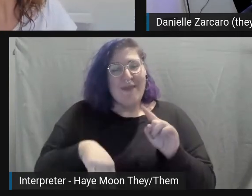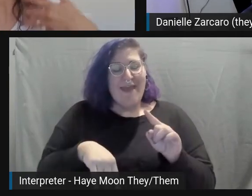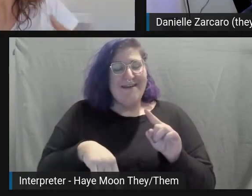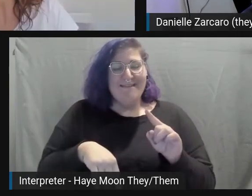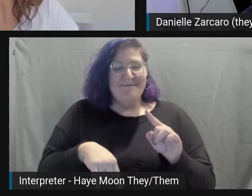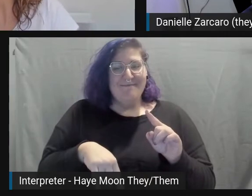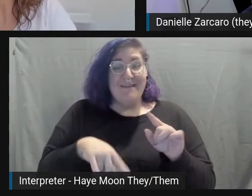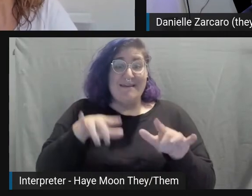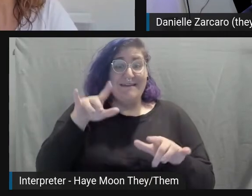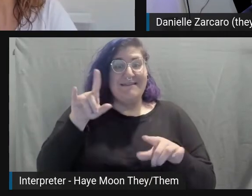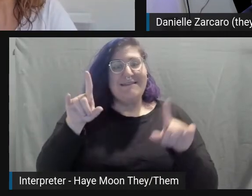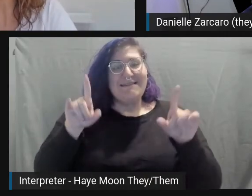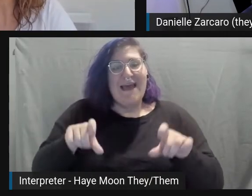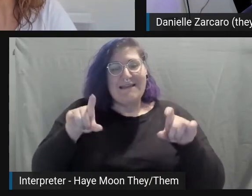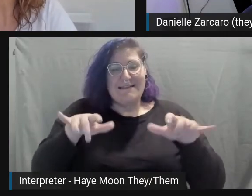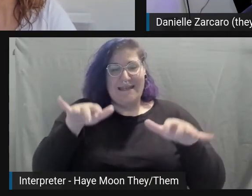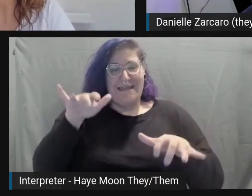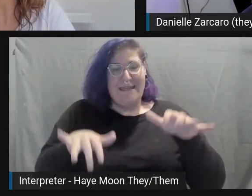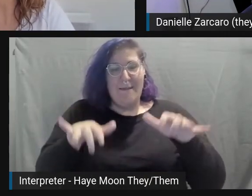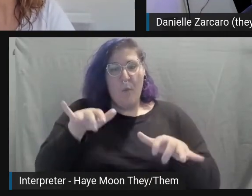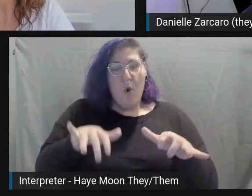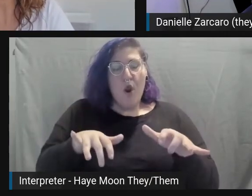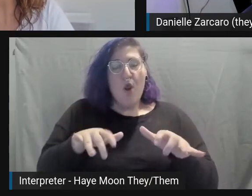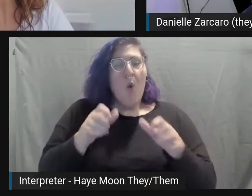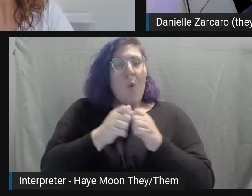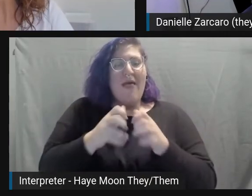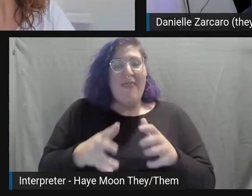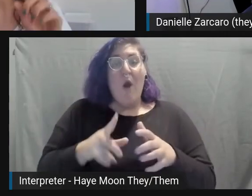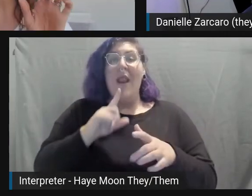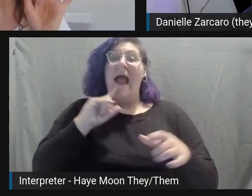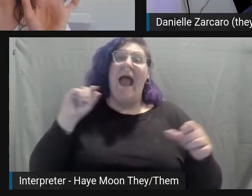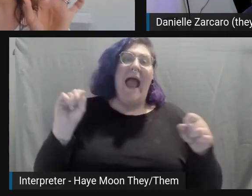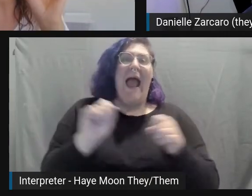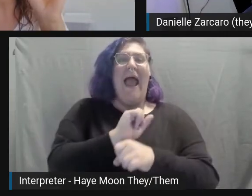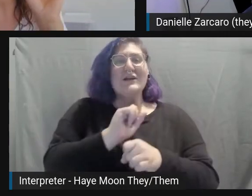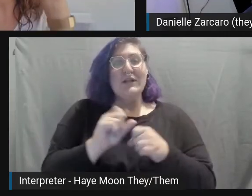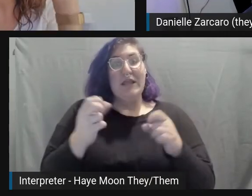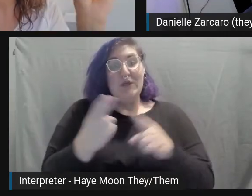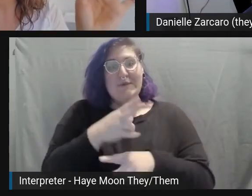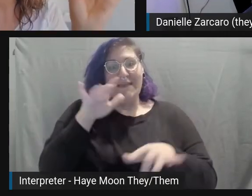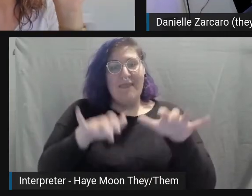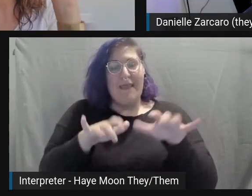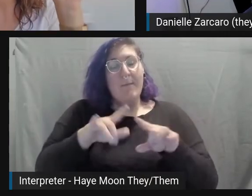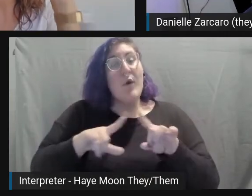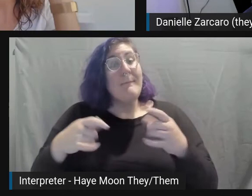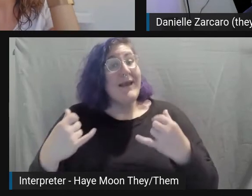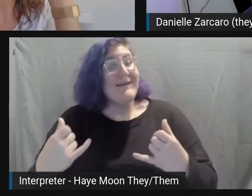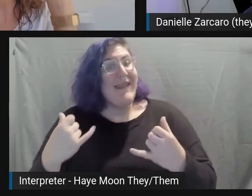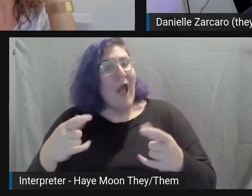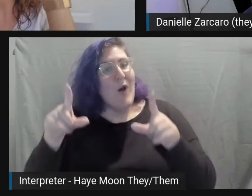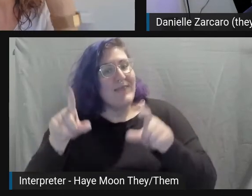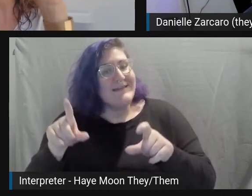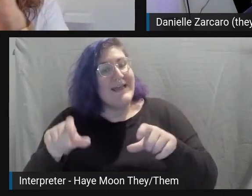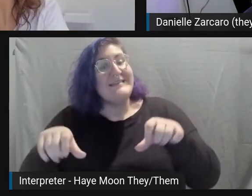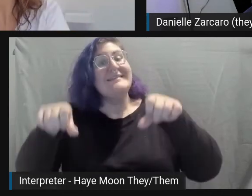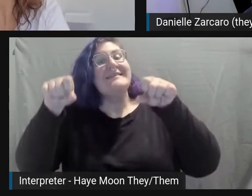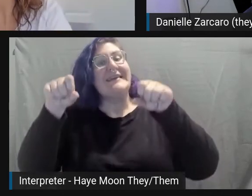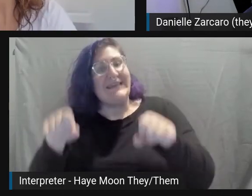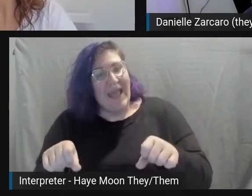SenseIT now can navigate through the product, following a specific script. In other words, it would follow through a process.